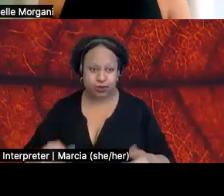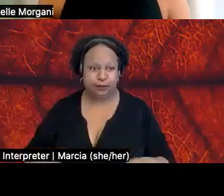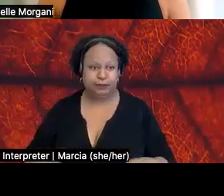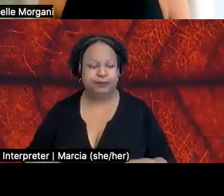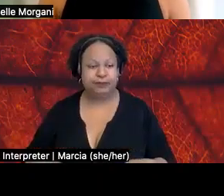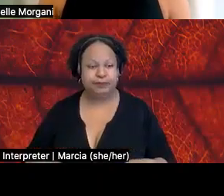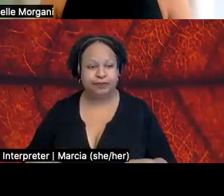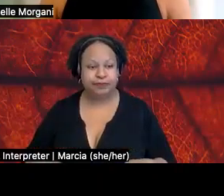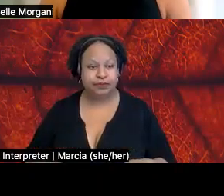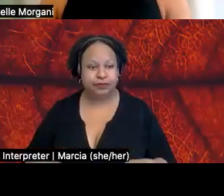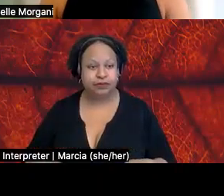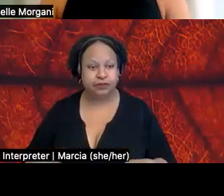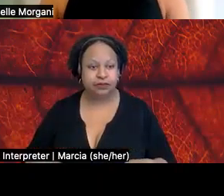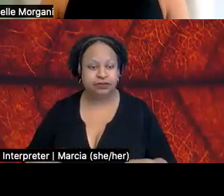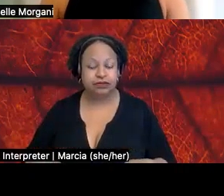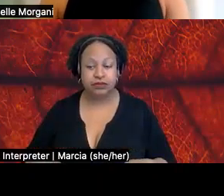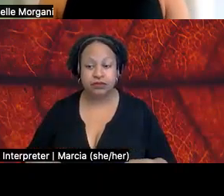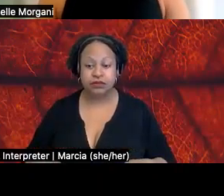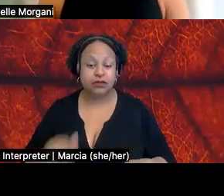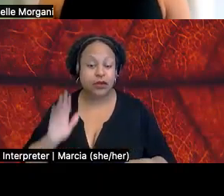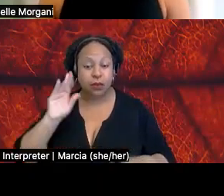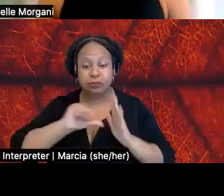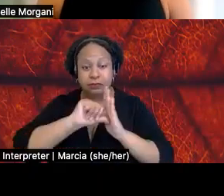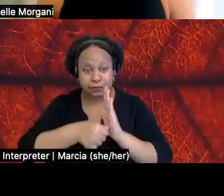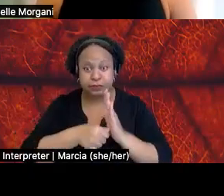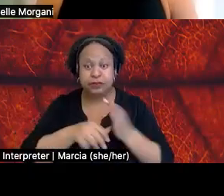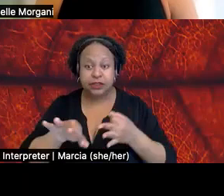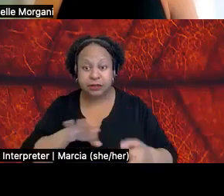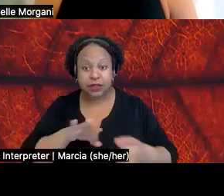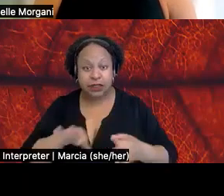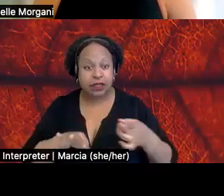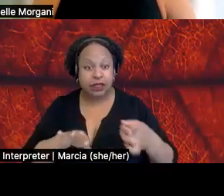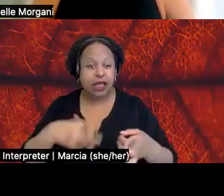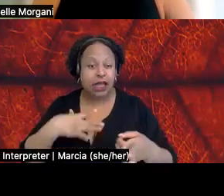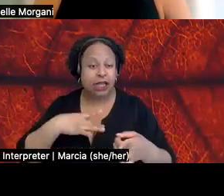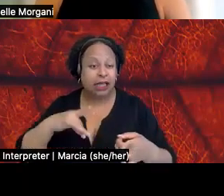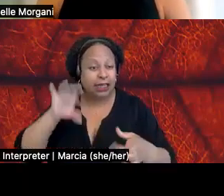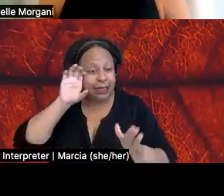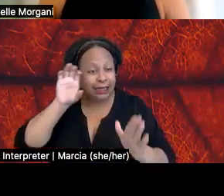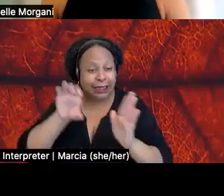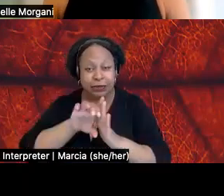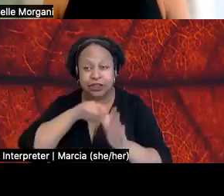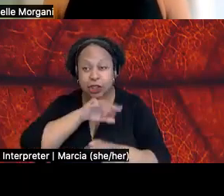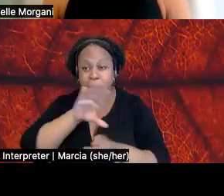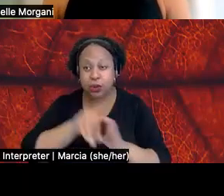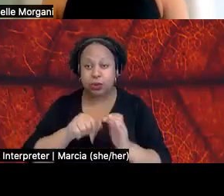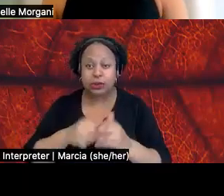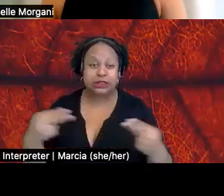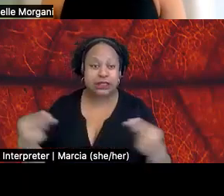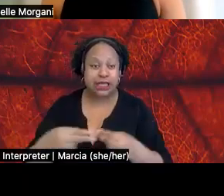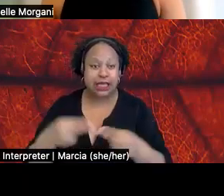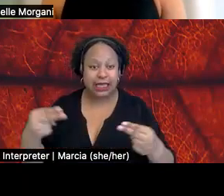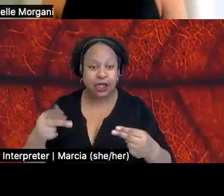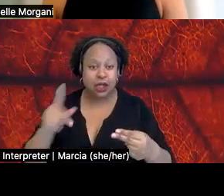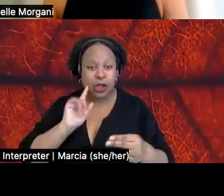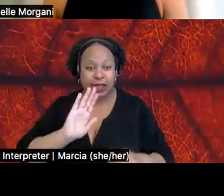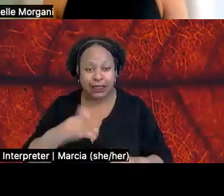I'll also point out that I like this image that I've included on the slide of a tablet with some reading glasses.